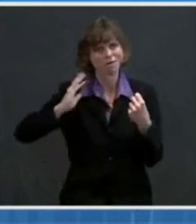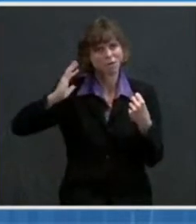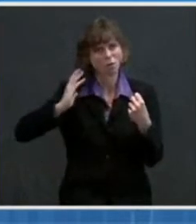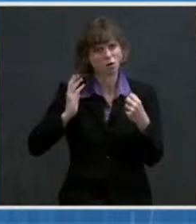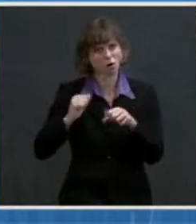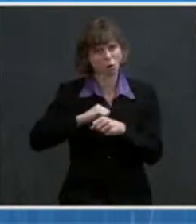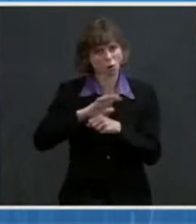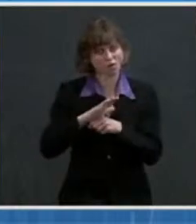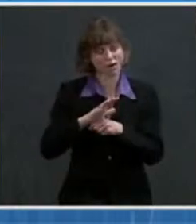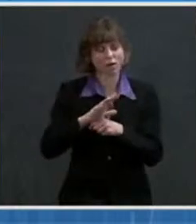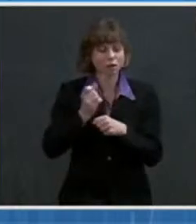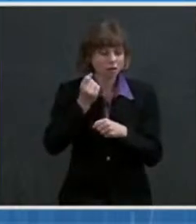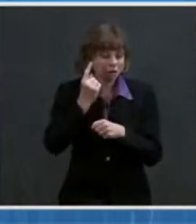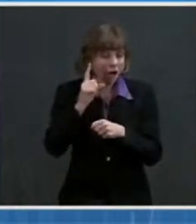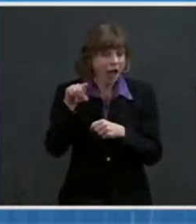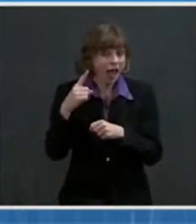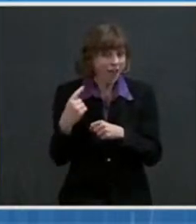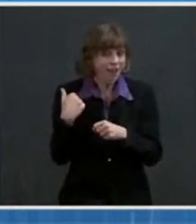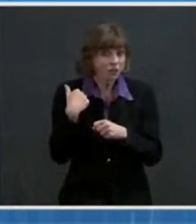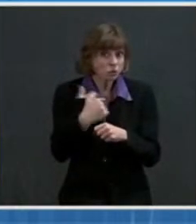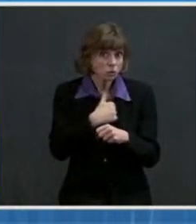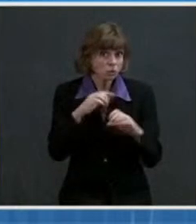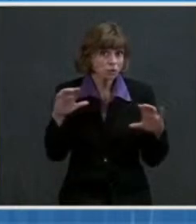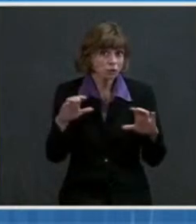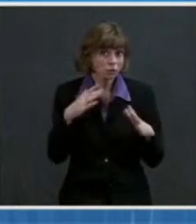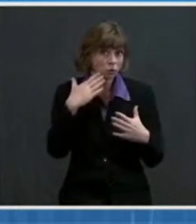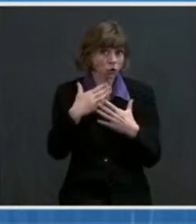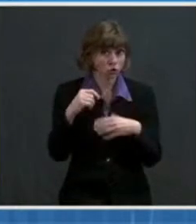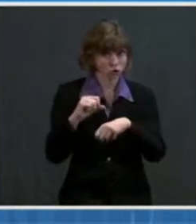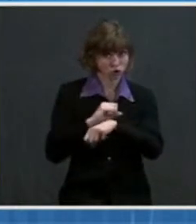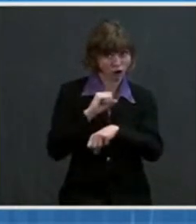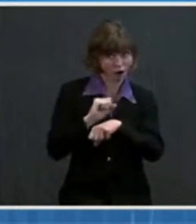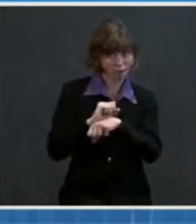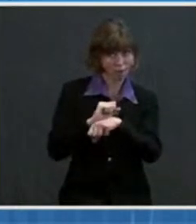BACK TO TO A PLACE WHERE WE WERE